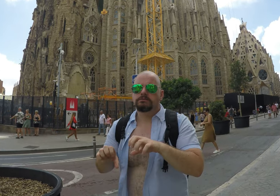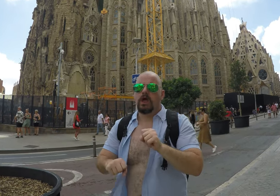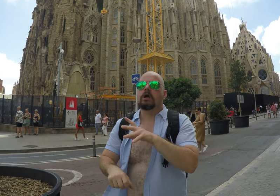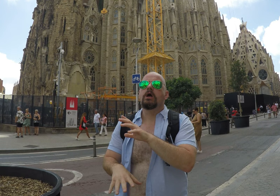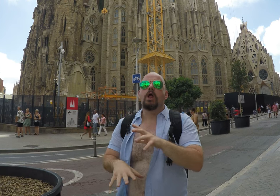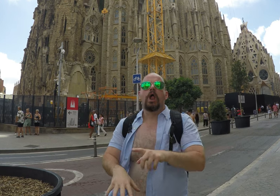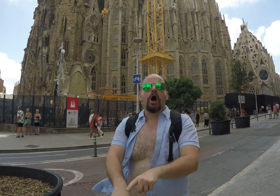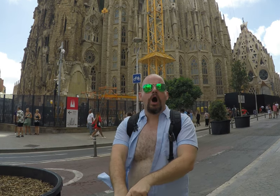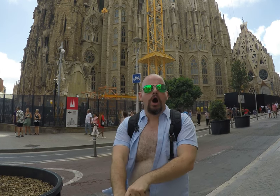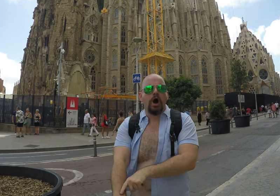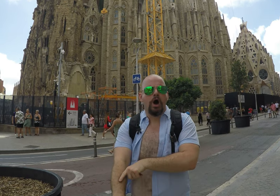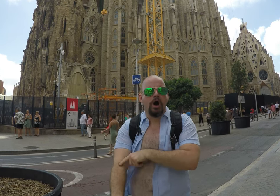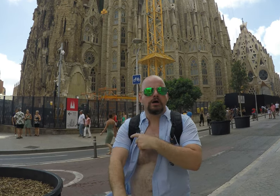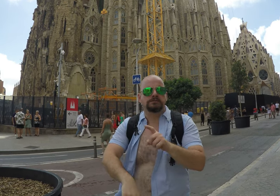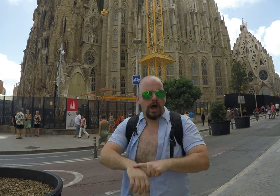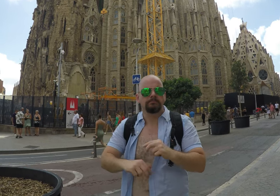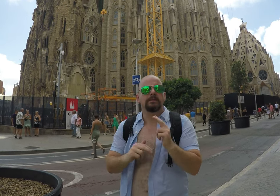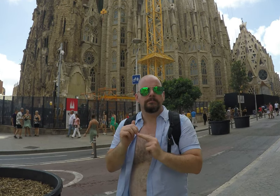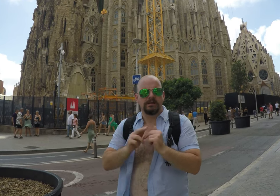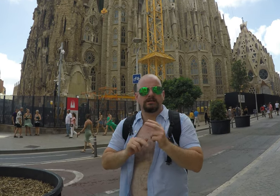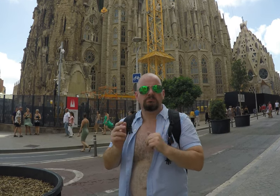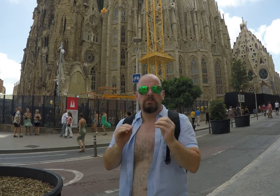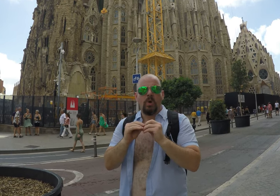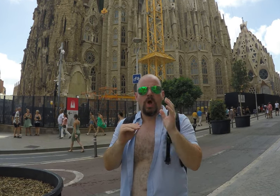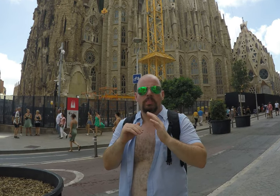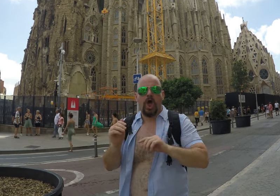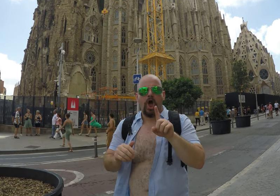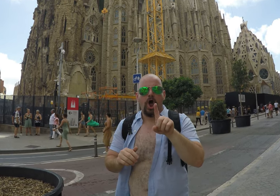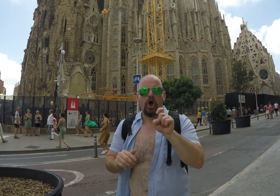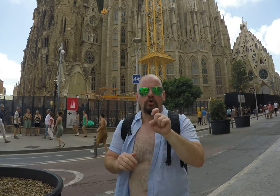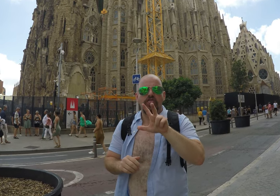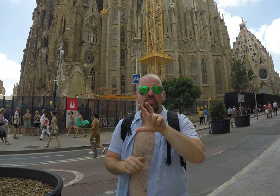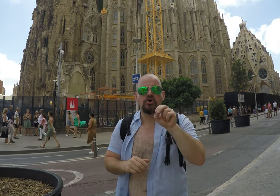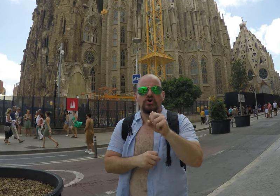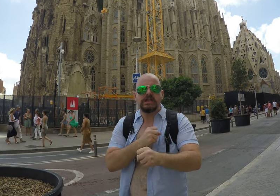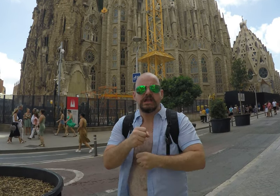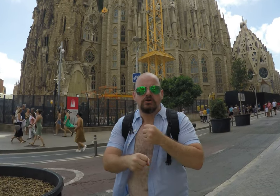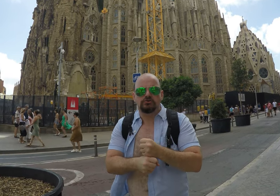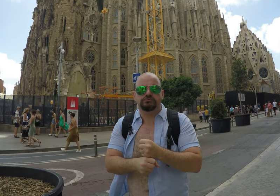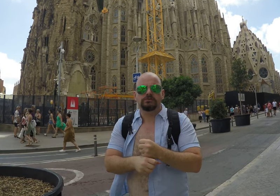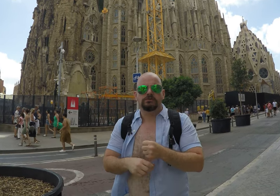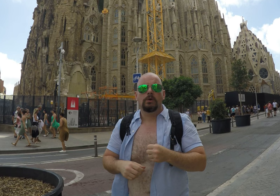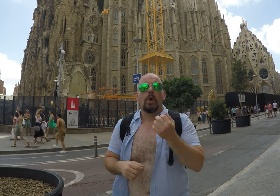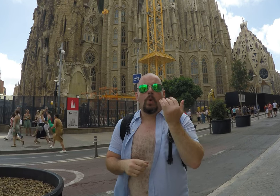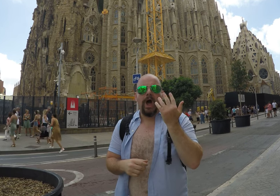They take their project very long time to build. It has been over 130 years now